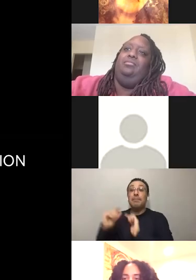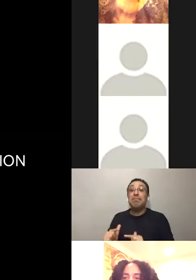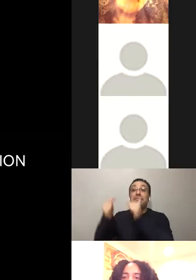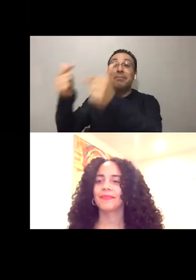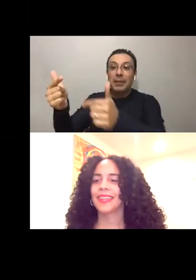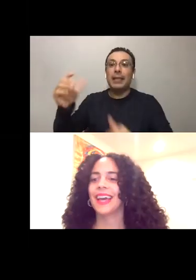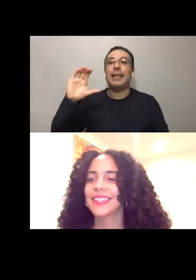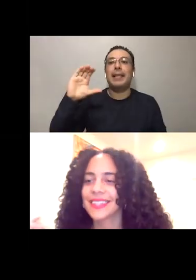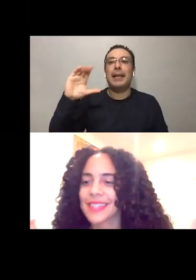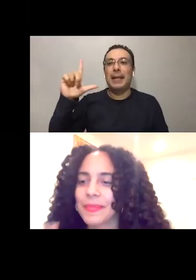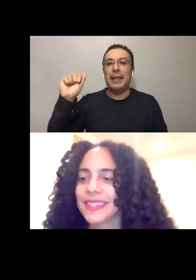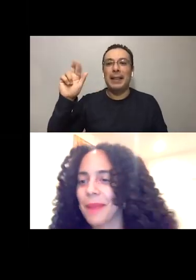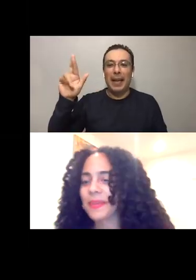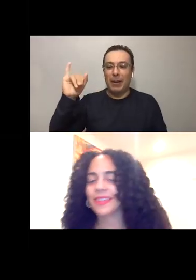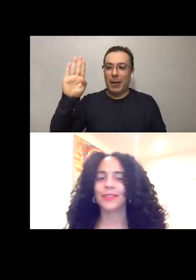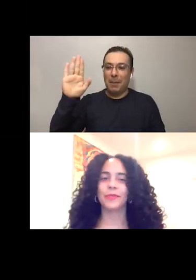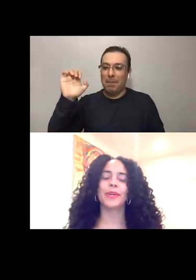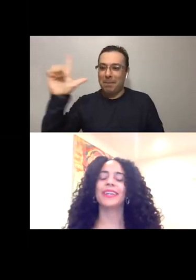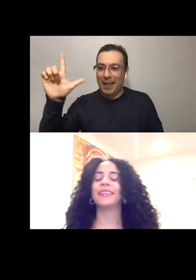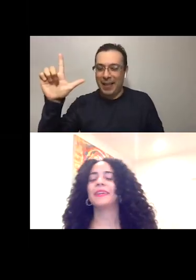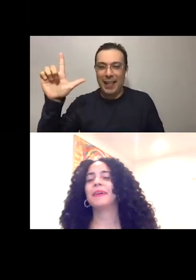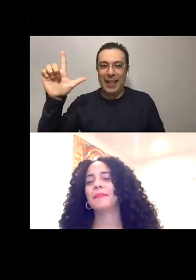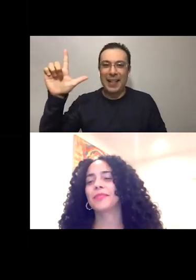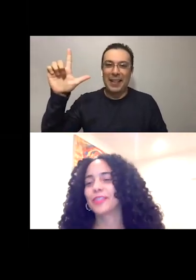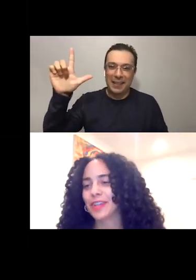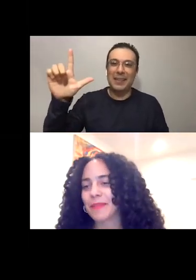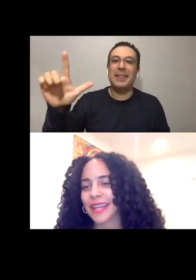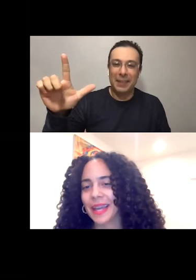I had to stop snapping quickly to turn on my camera.